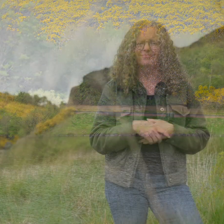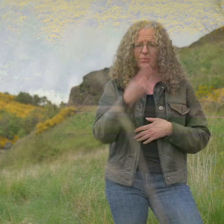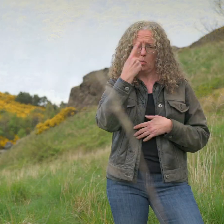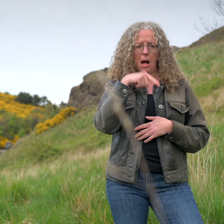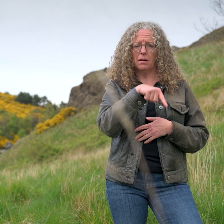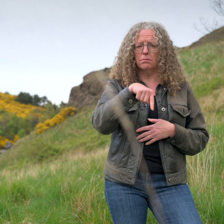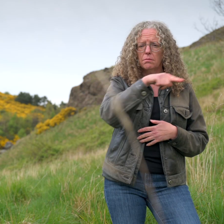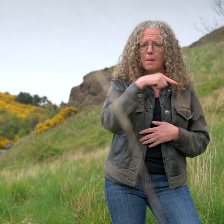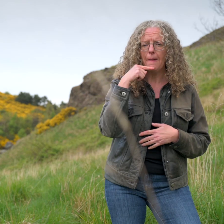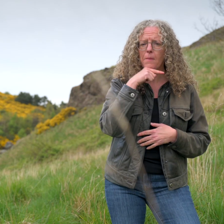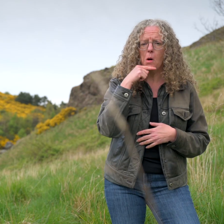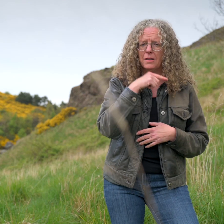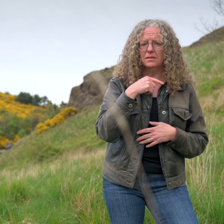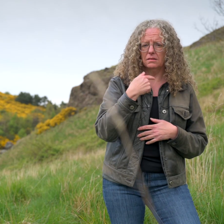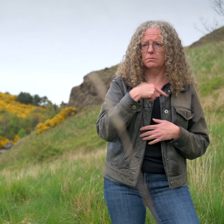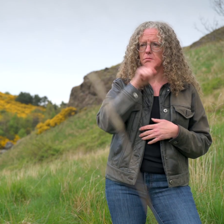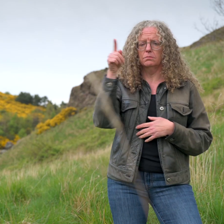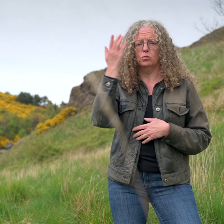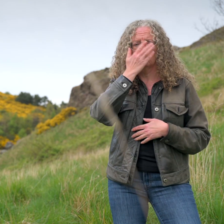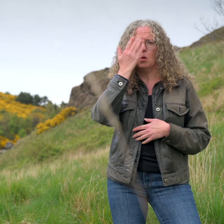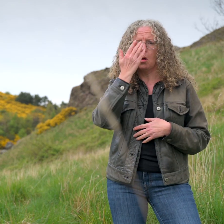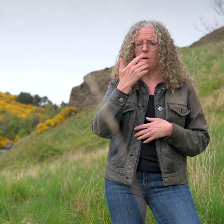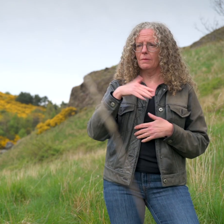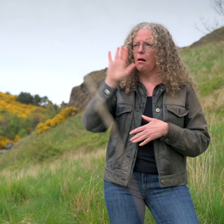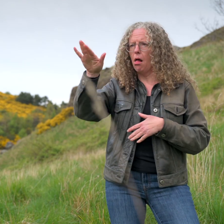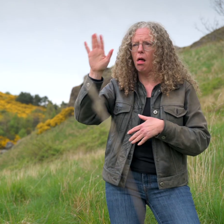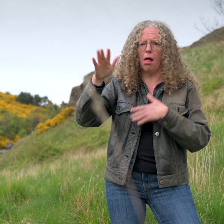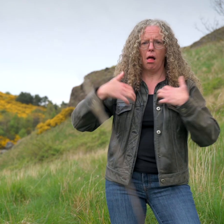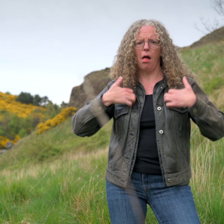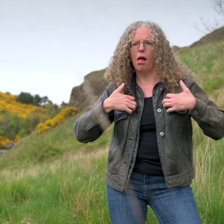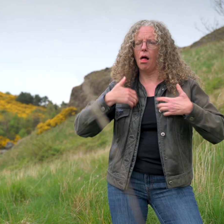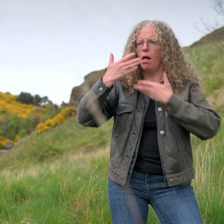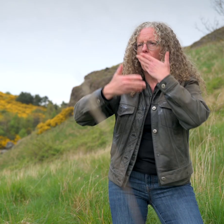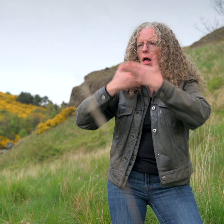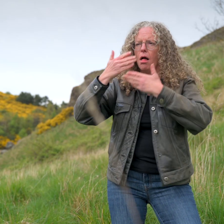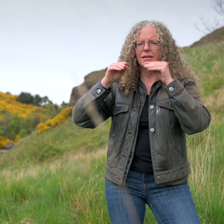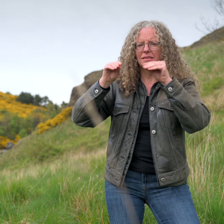When one of the boys got back to school, he was bursting to tell his teacher about this discovery: